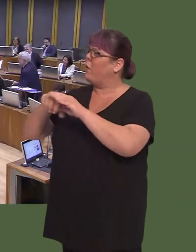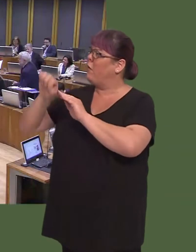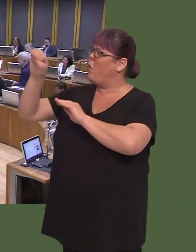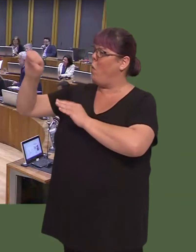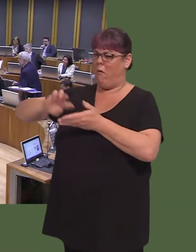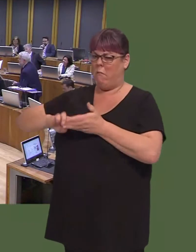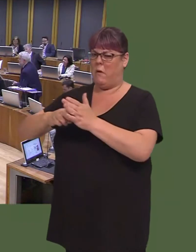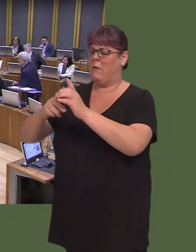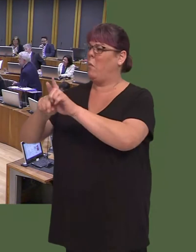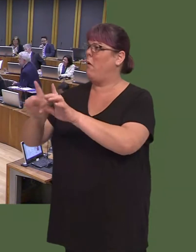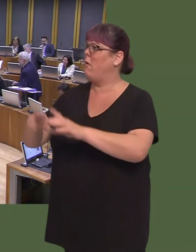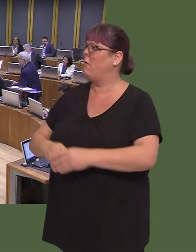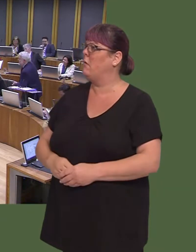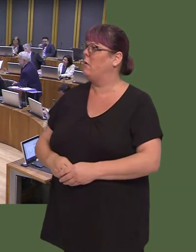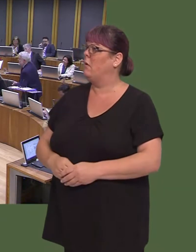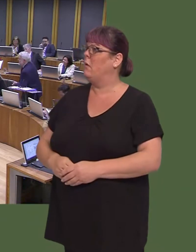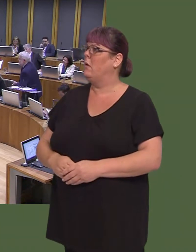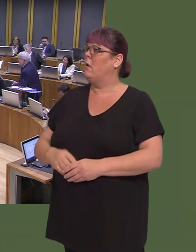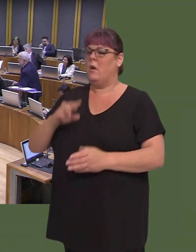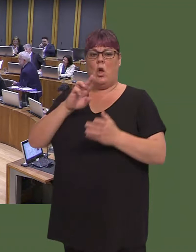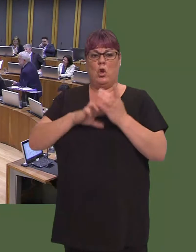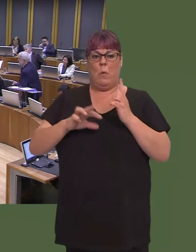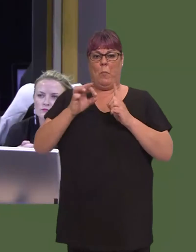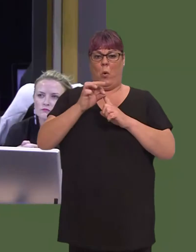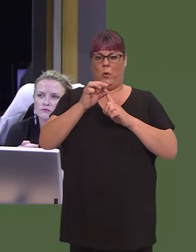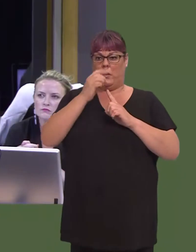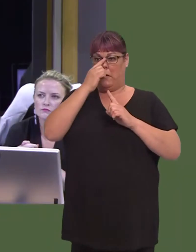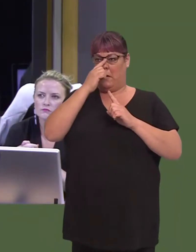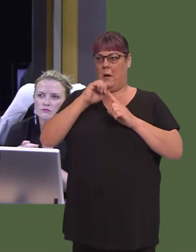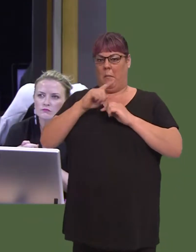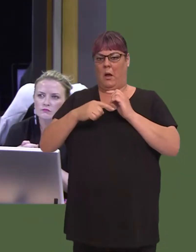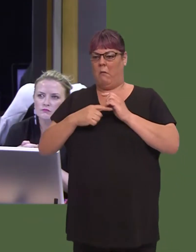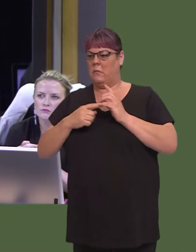could properly be taken wholly seriously if active travel wasn't part of the message and